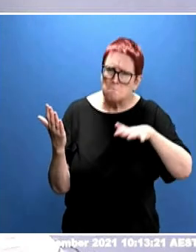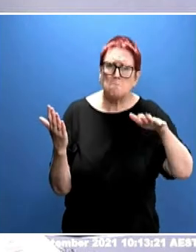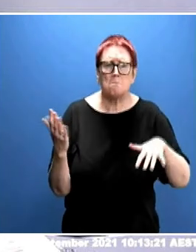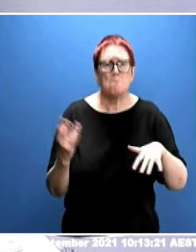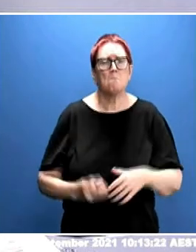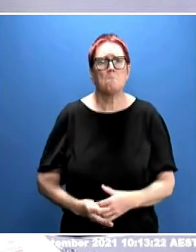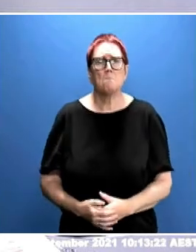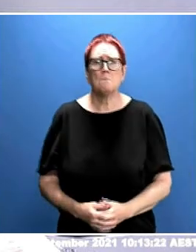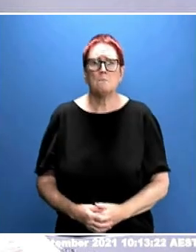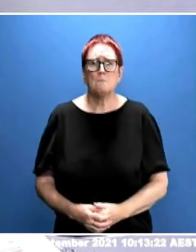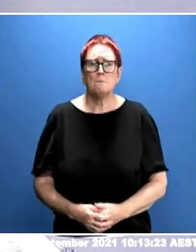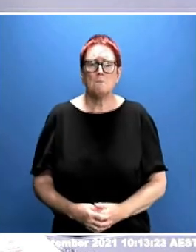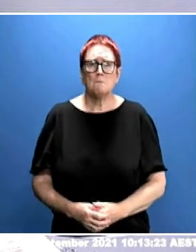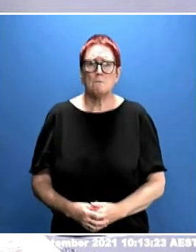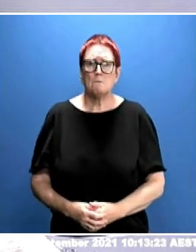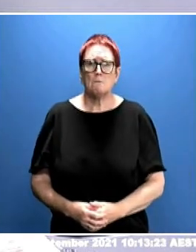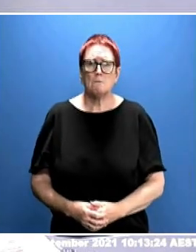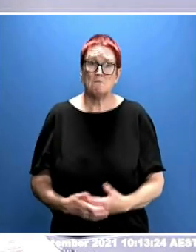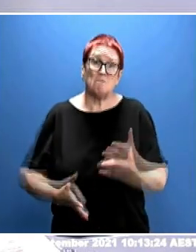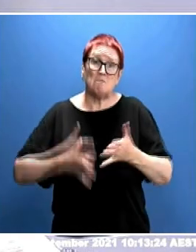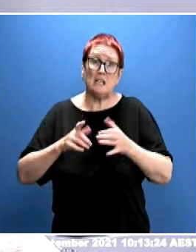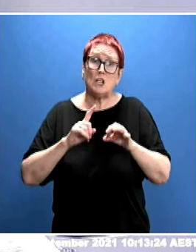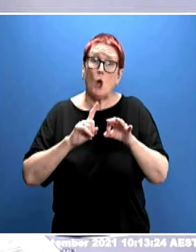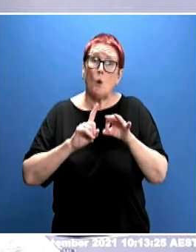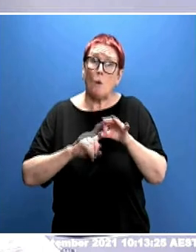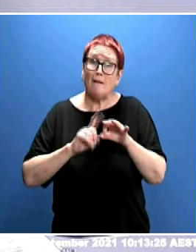fairly readily that the State of Queensland and its agencies